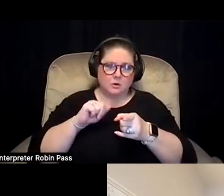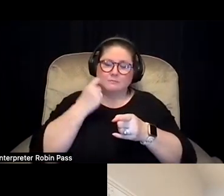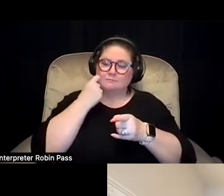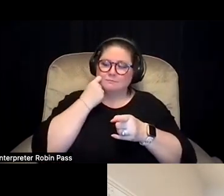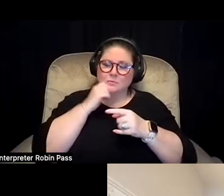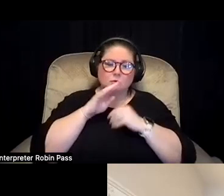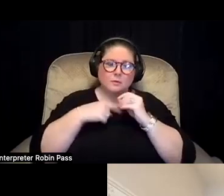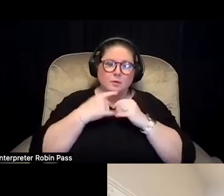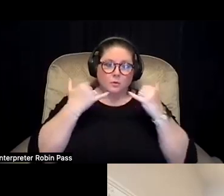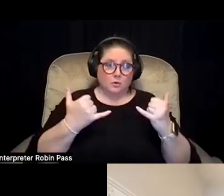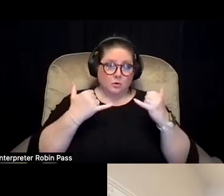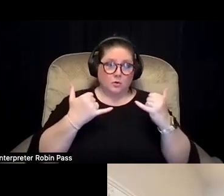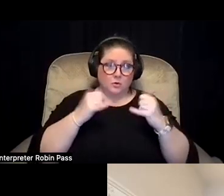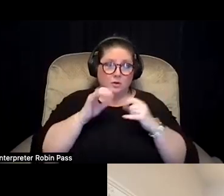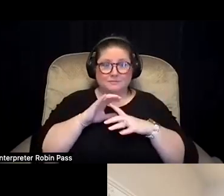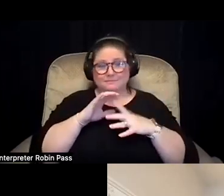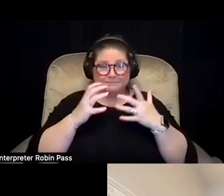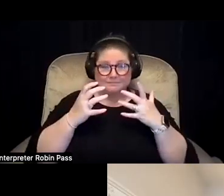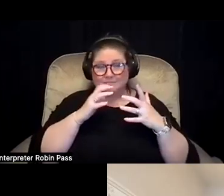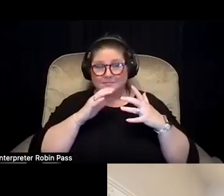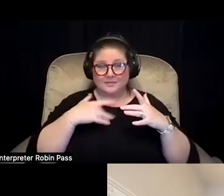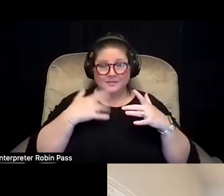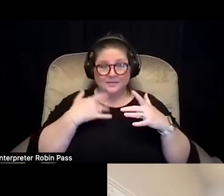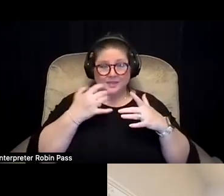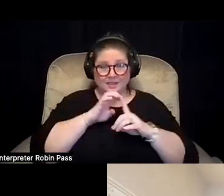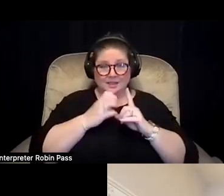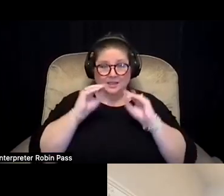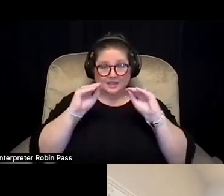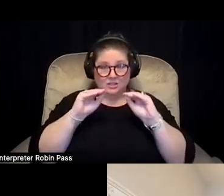current climate around teaching histories so the question is have you had to deal with any